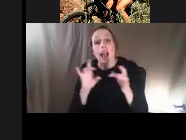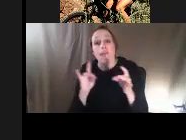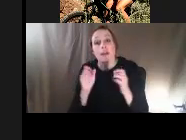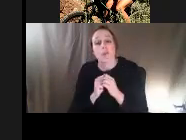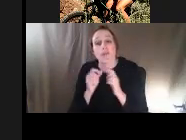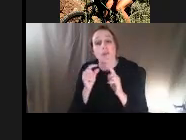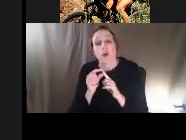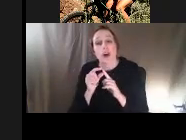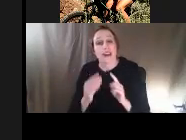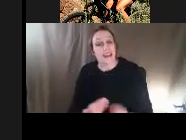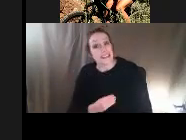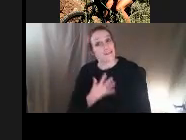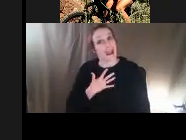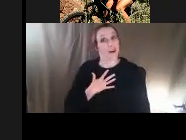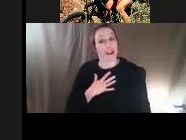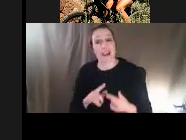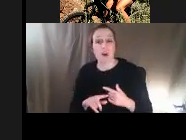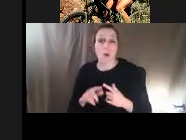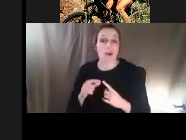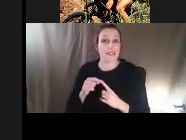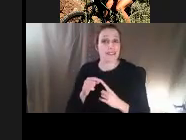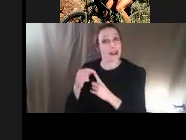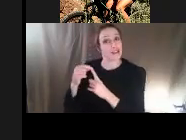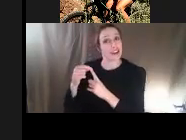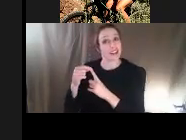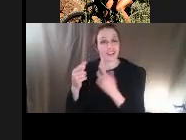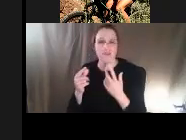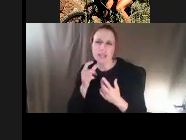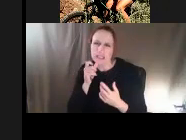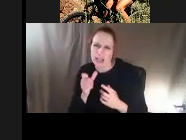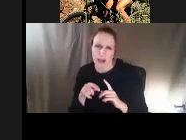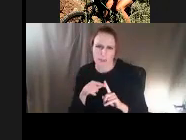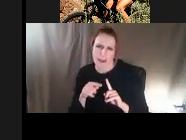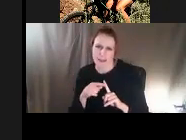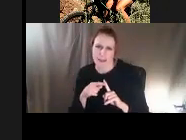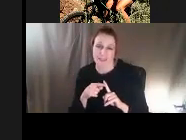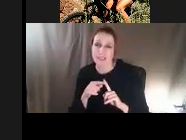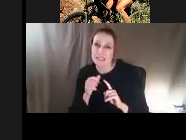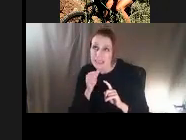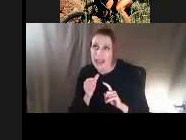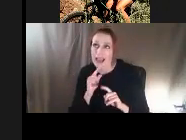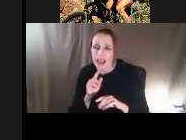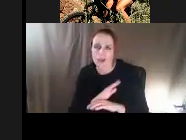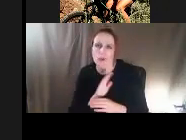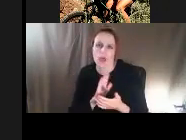I think you all get that it's really not a positive thing or real praise. And we hear that a lot with persons with